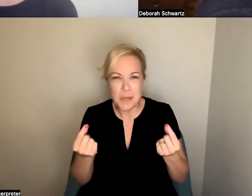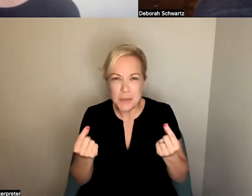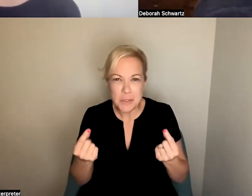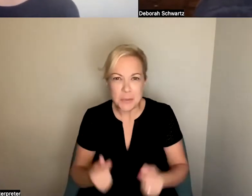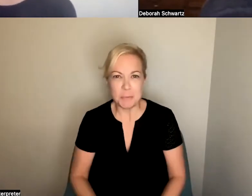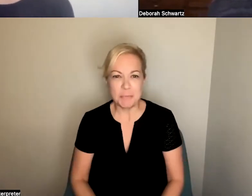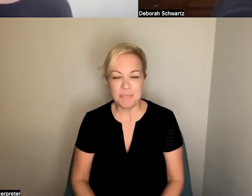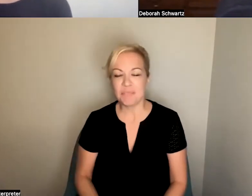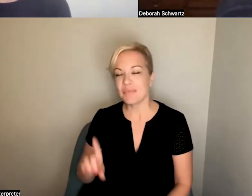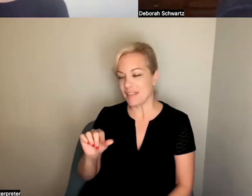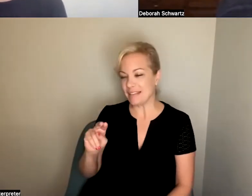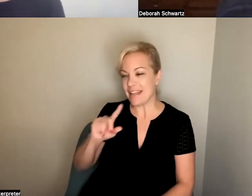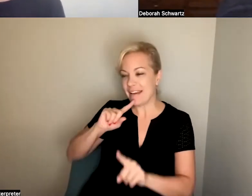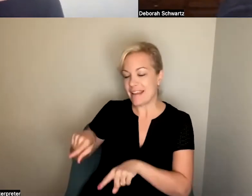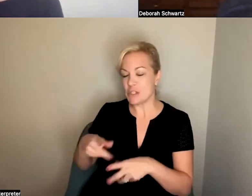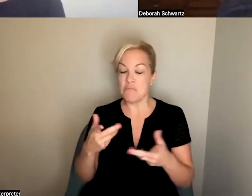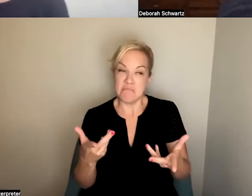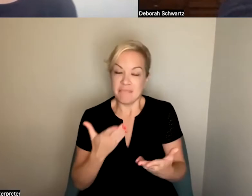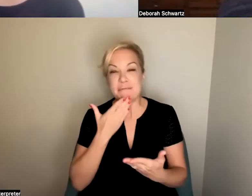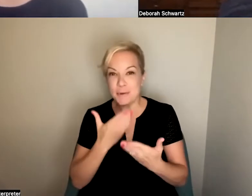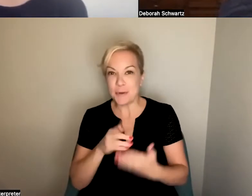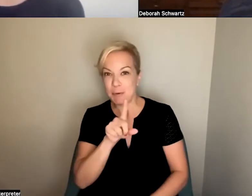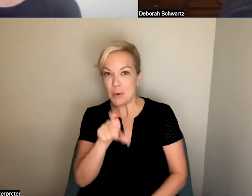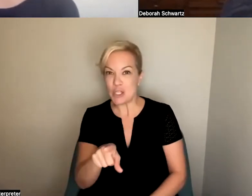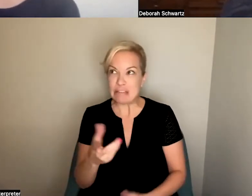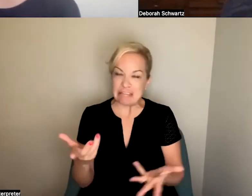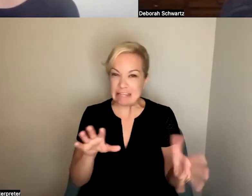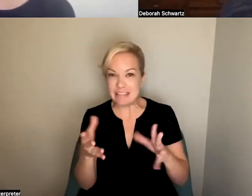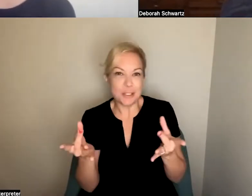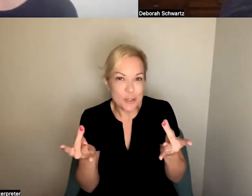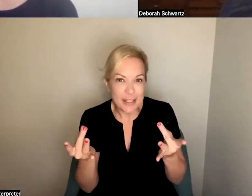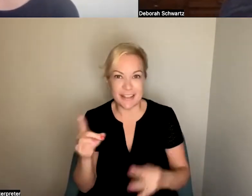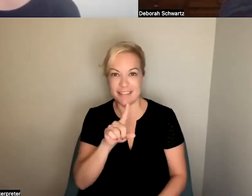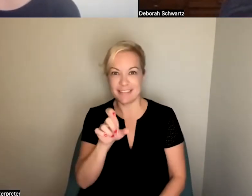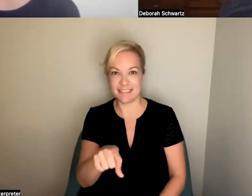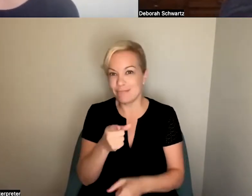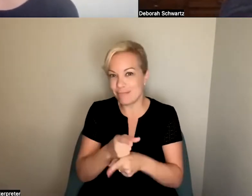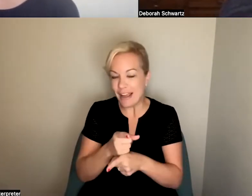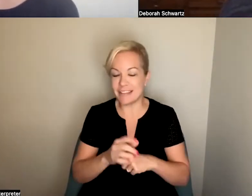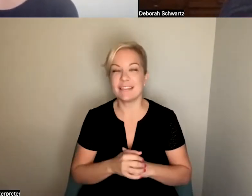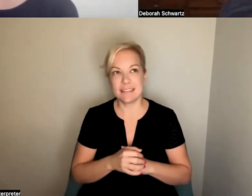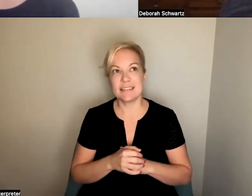question and a tricky question because, you're right, most, you know, museum leaders, like most